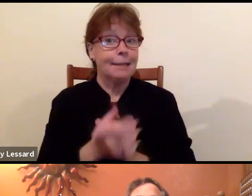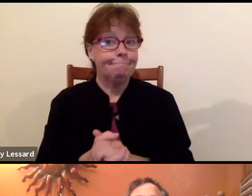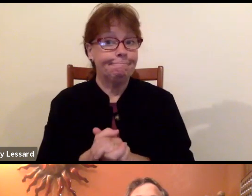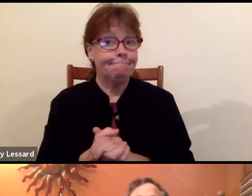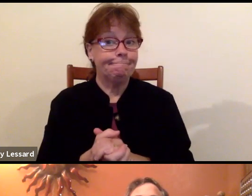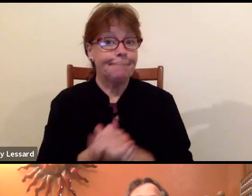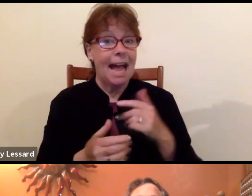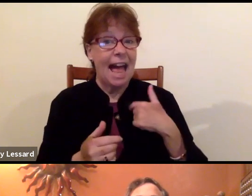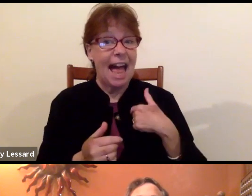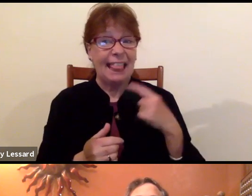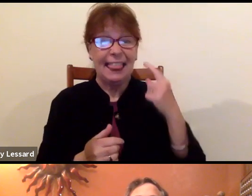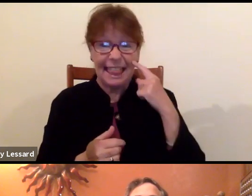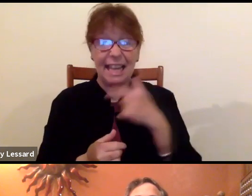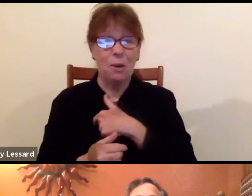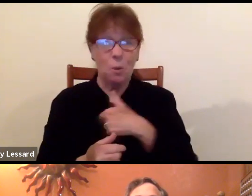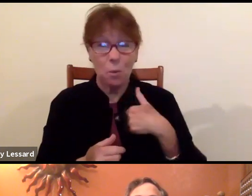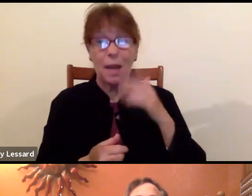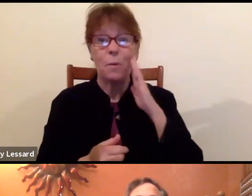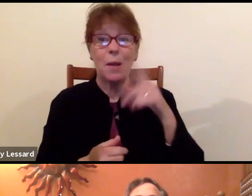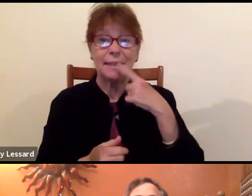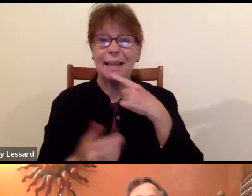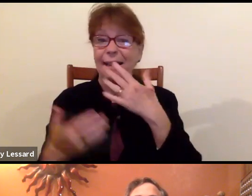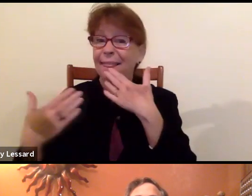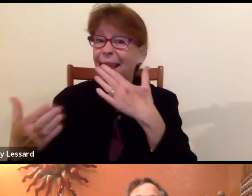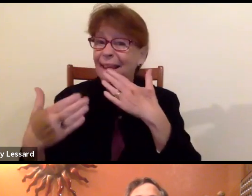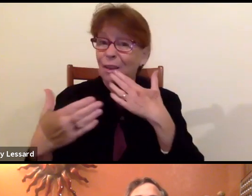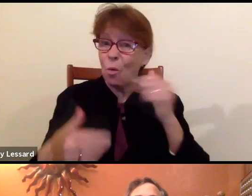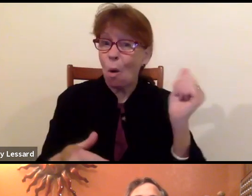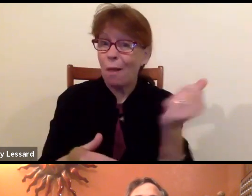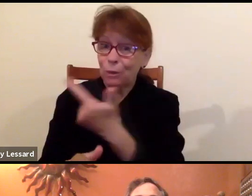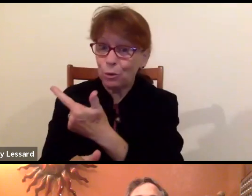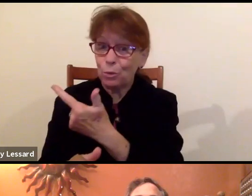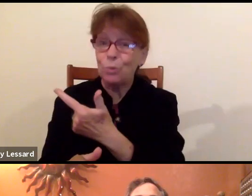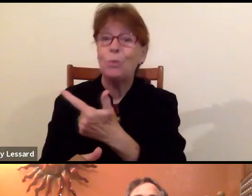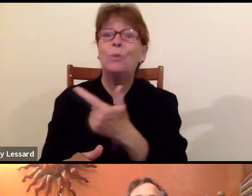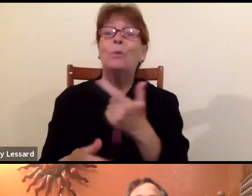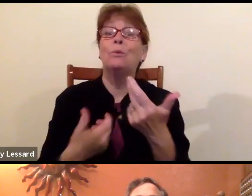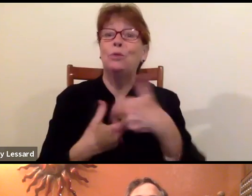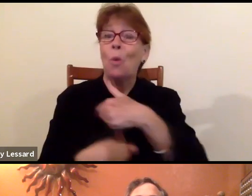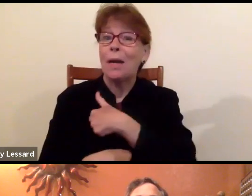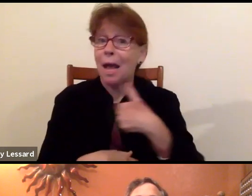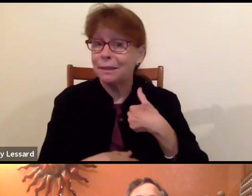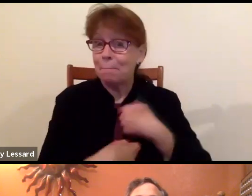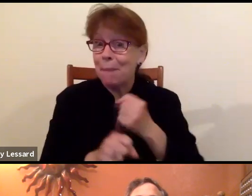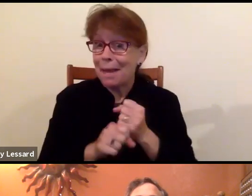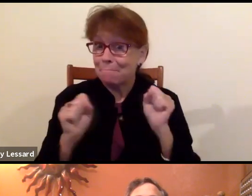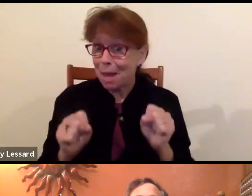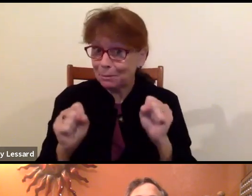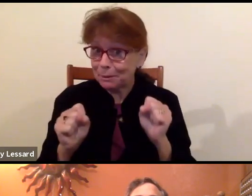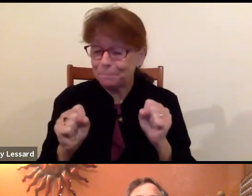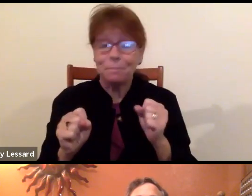≫ Nancy: Cool, I'll clip those for myself and we'll be able to find them later. Thank you, that's great.